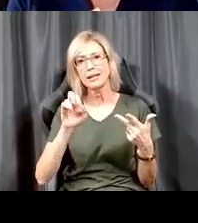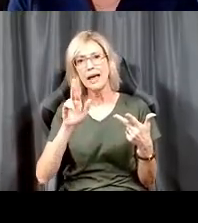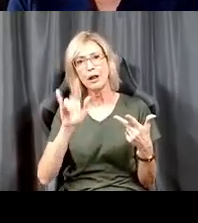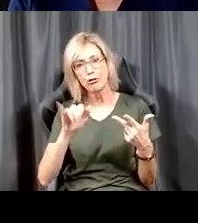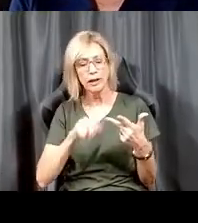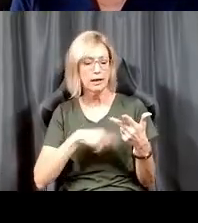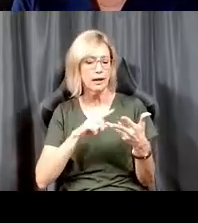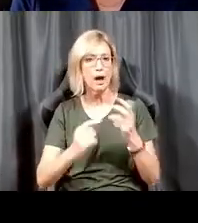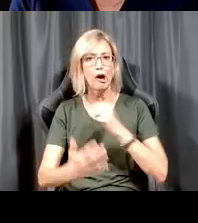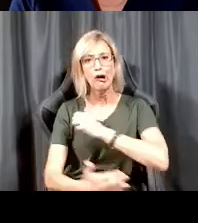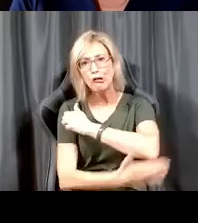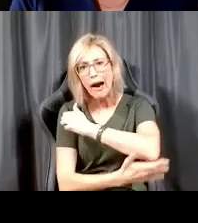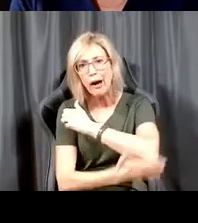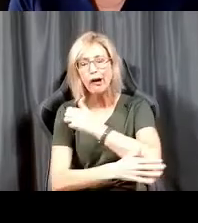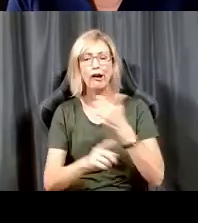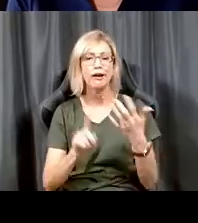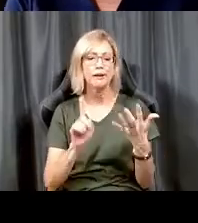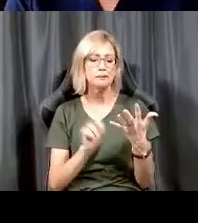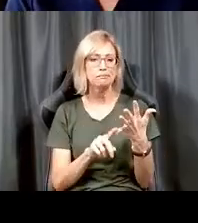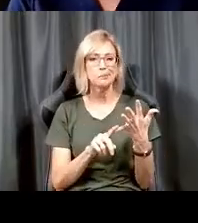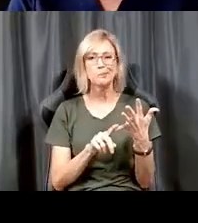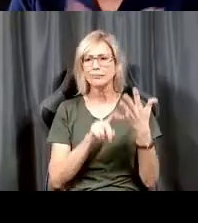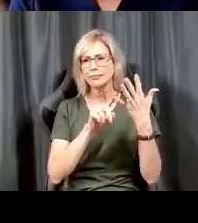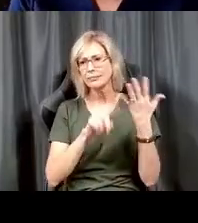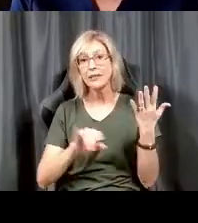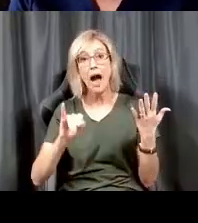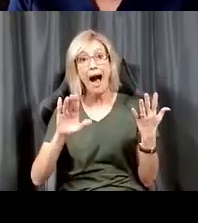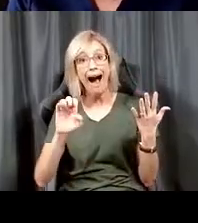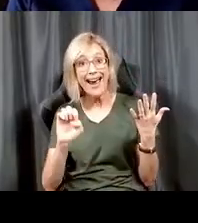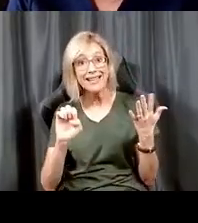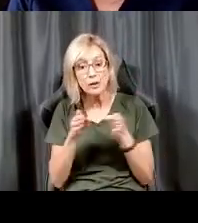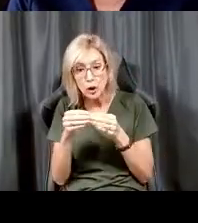crackers, ice cubes. Ice cubes are another one that is